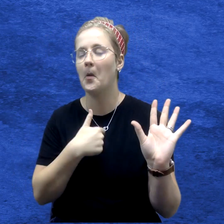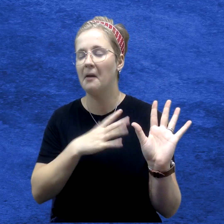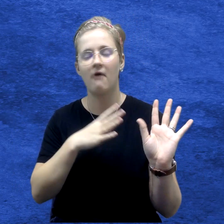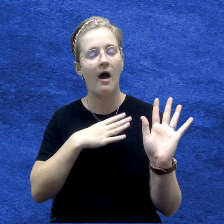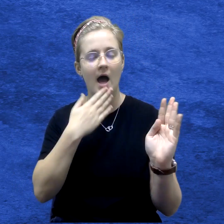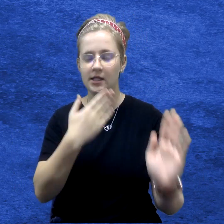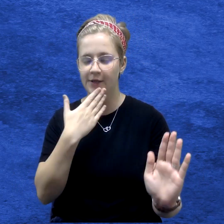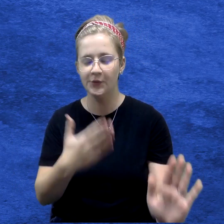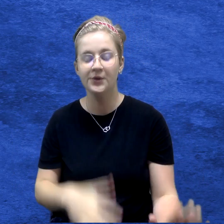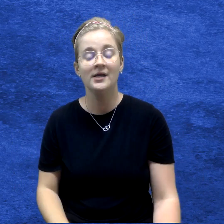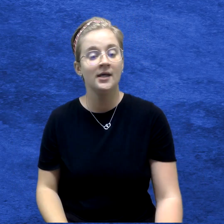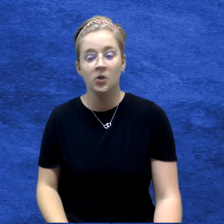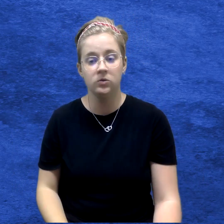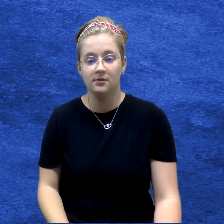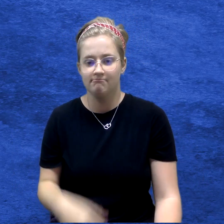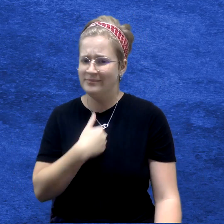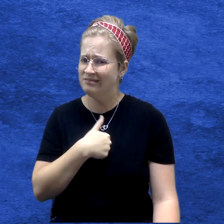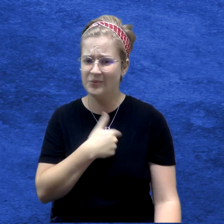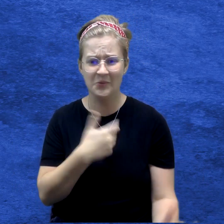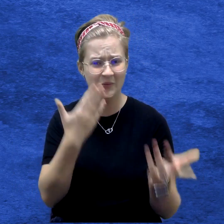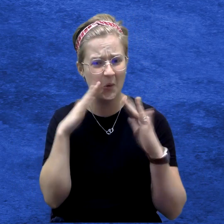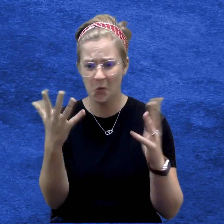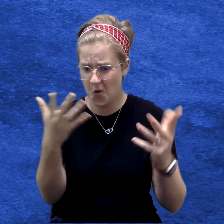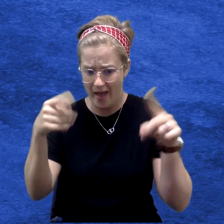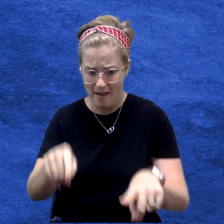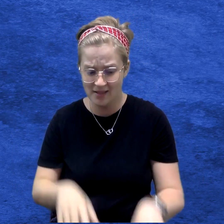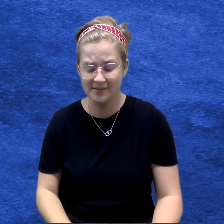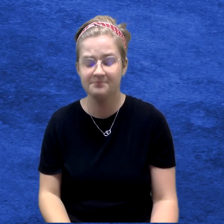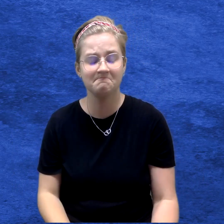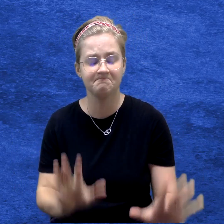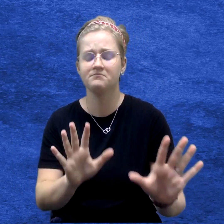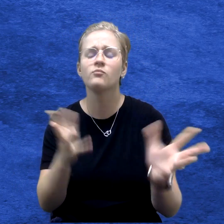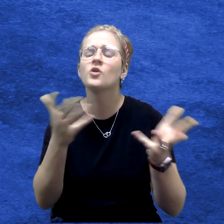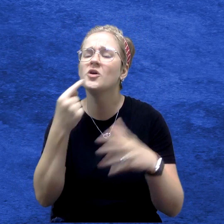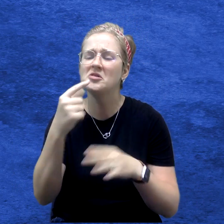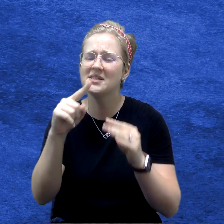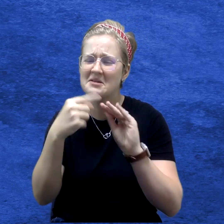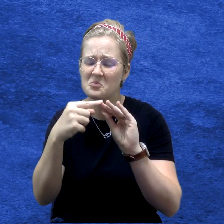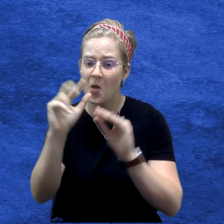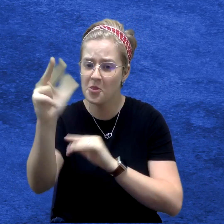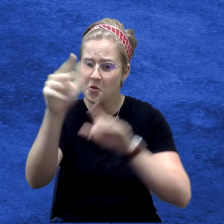Dear me, I don’t know what happened! Now, what were you saying about the third floor?”